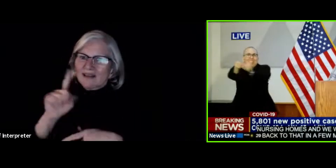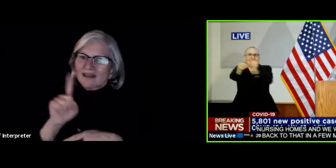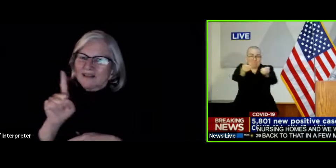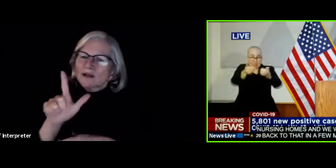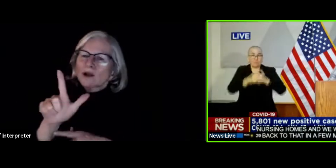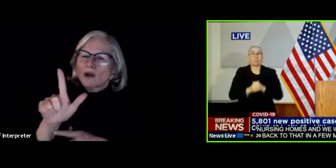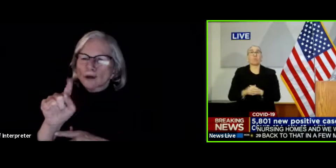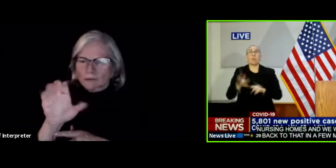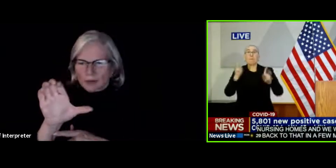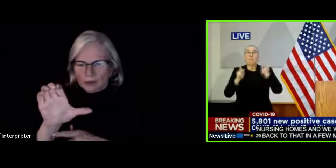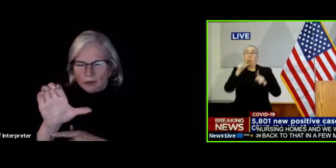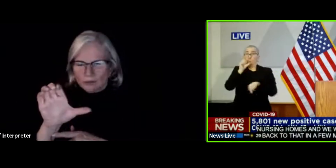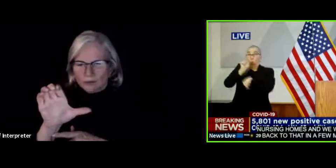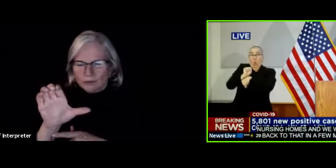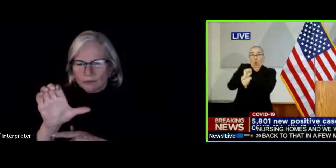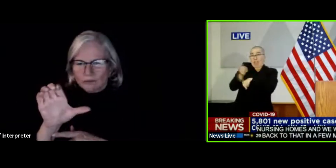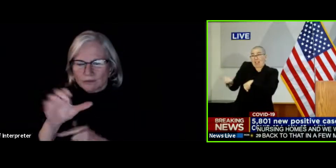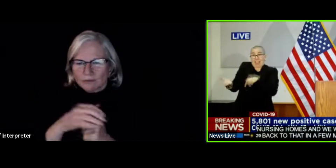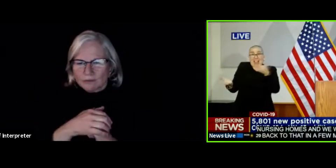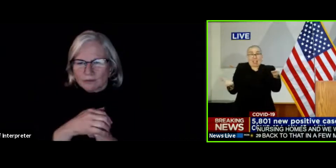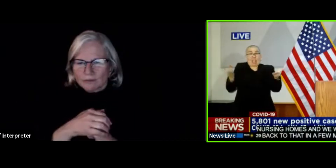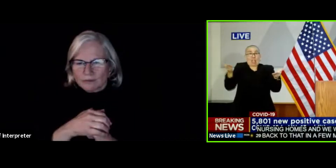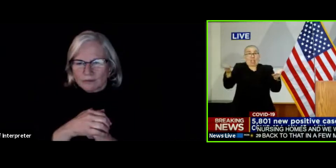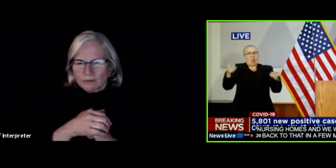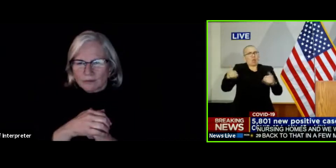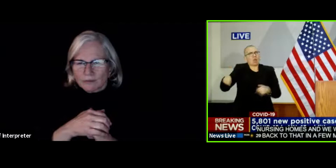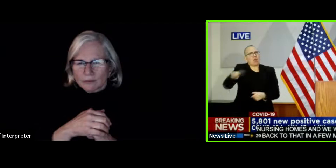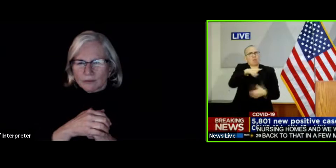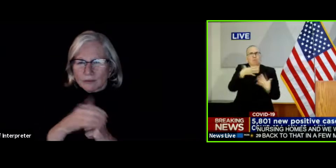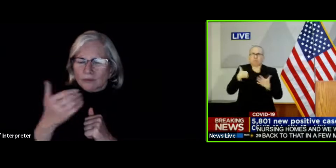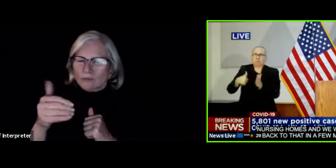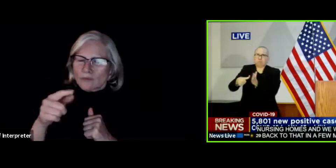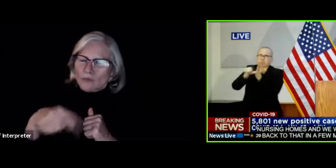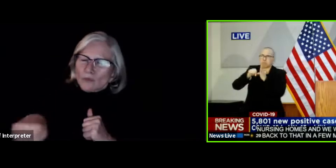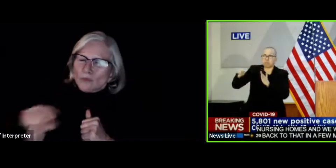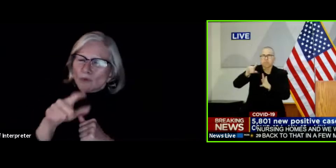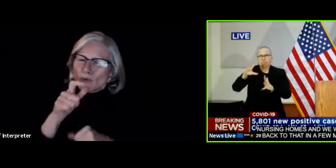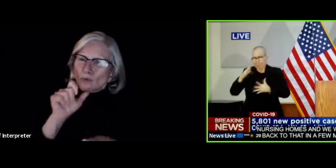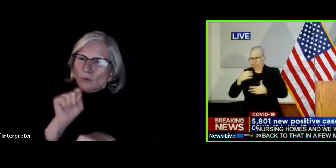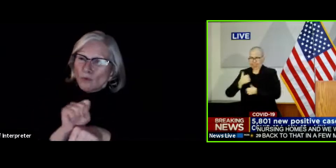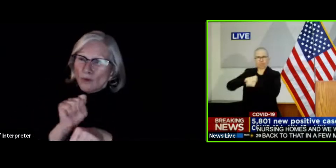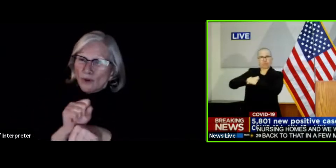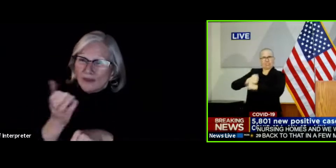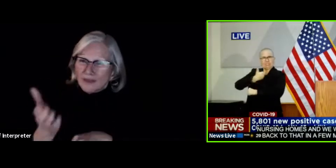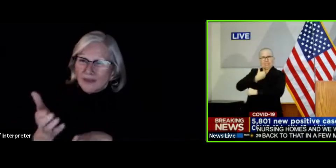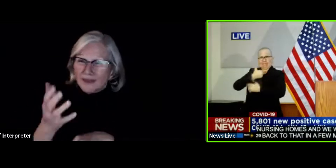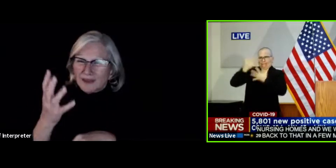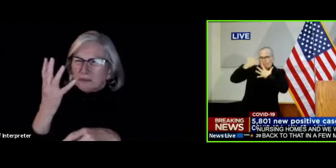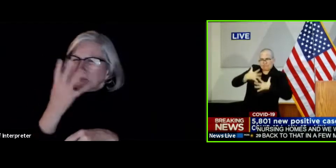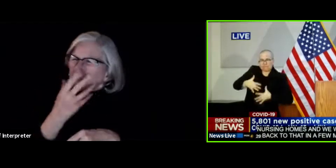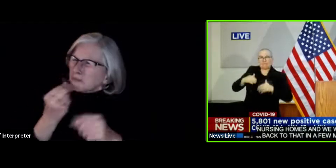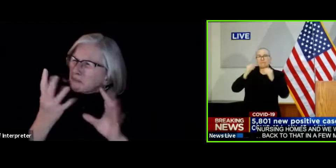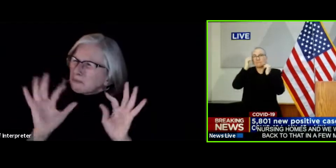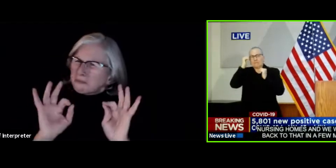HAVE DONE A TRULY REMARKABLE JOB OF PUTTING PRACTICES IN PLACE TO PROTECT THE RESIDENTS AND THEIR STAFF FROM